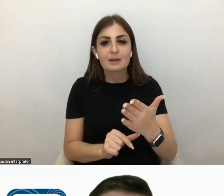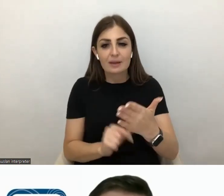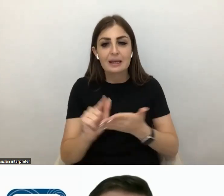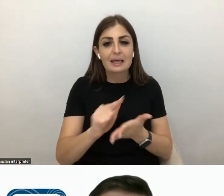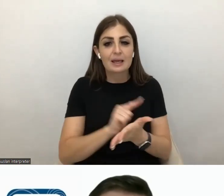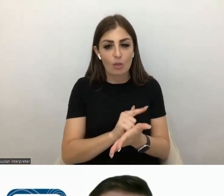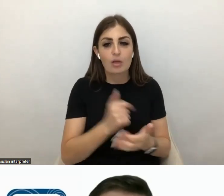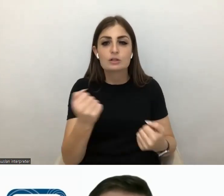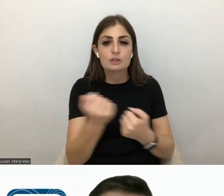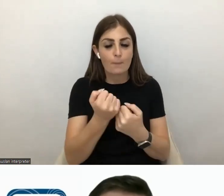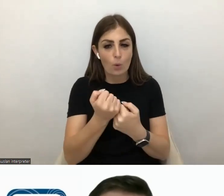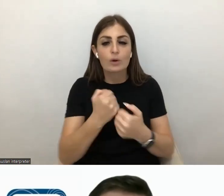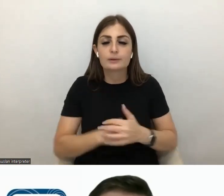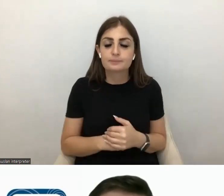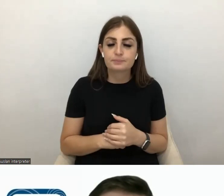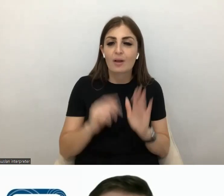Auslan and captions are available.